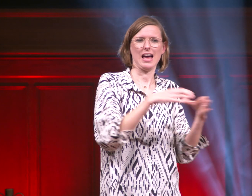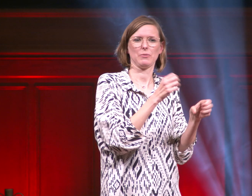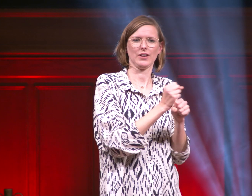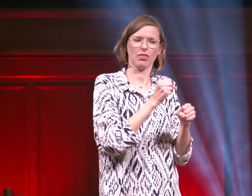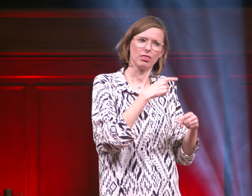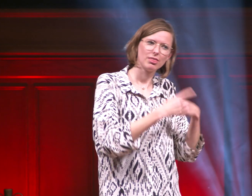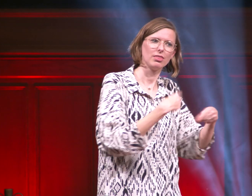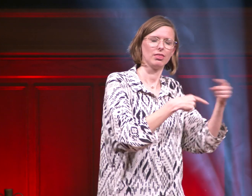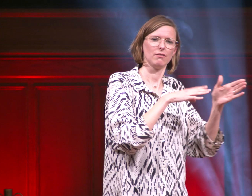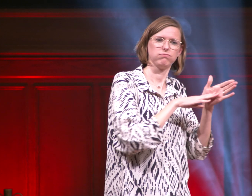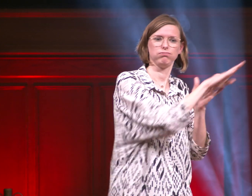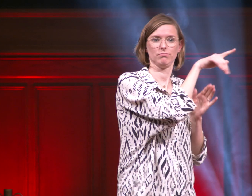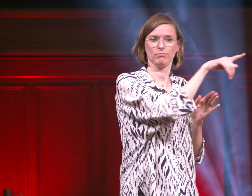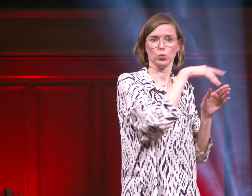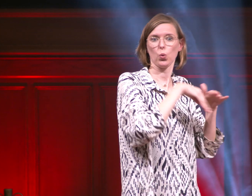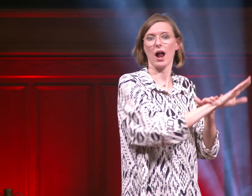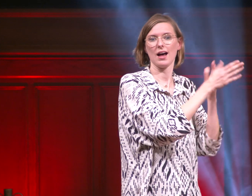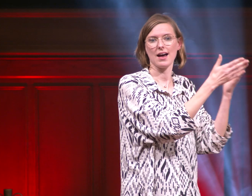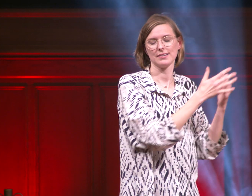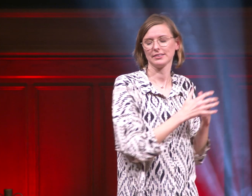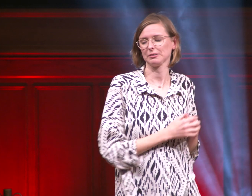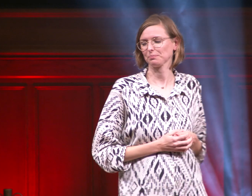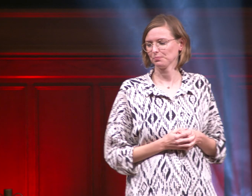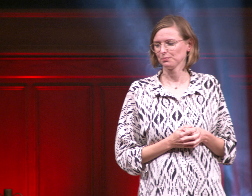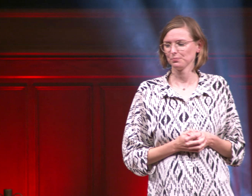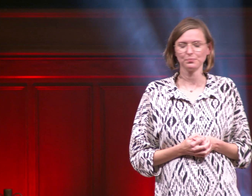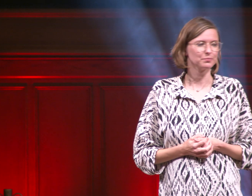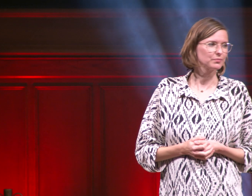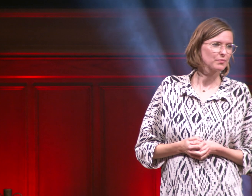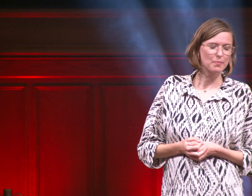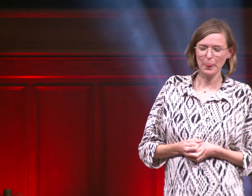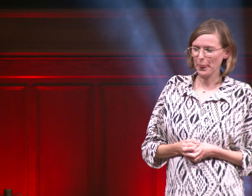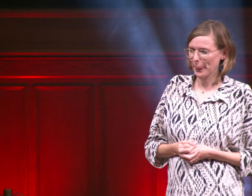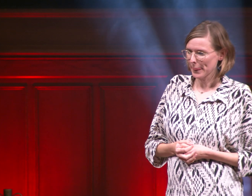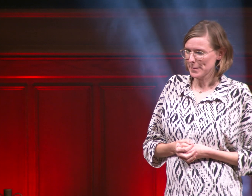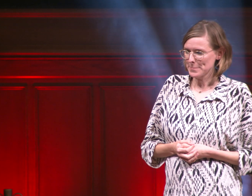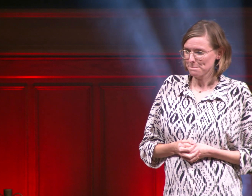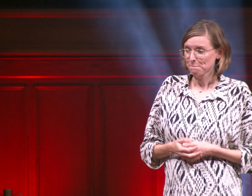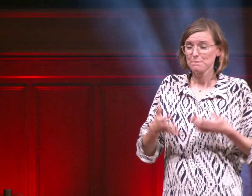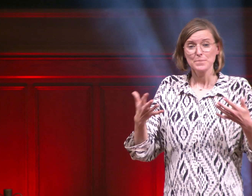Because then you can work on a equal basis and inclusively towards accessibility.